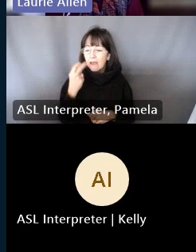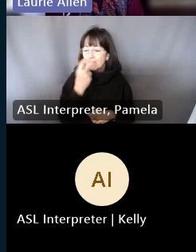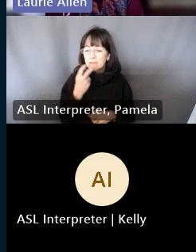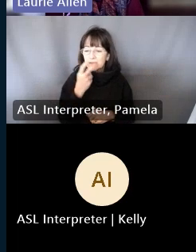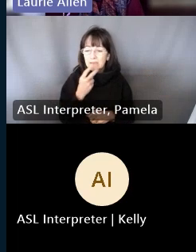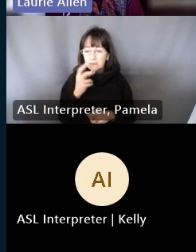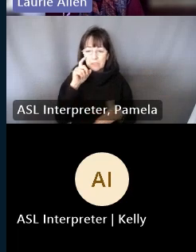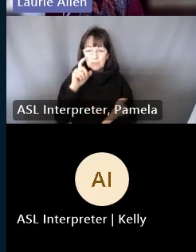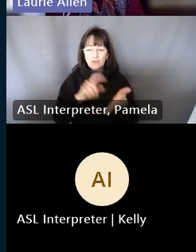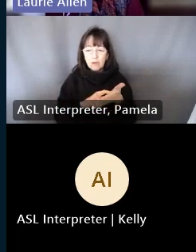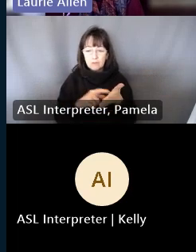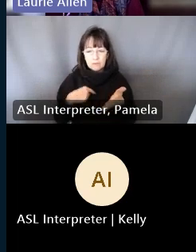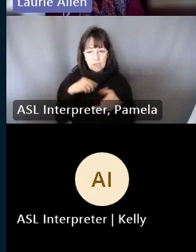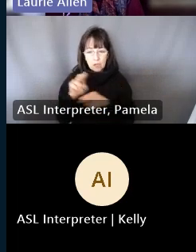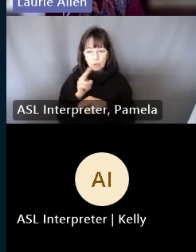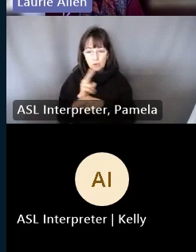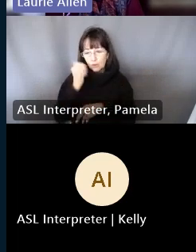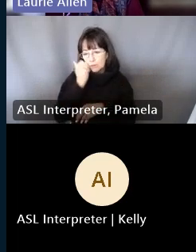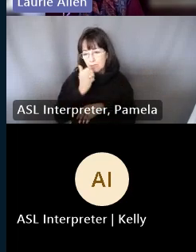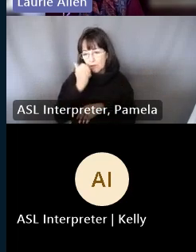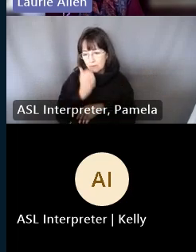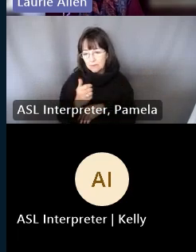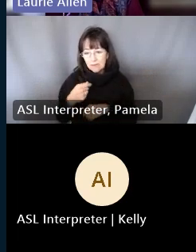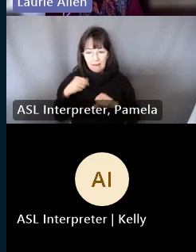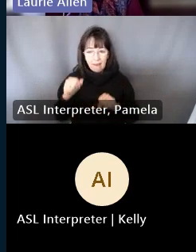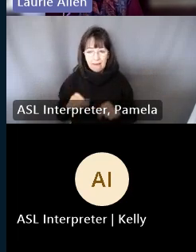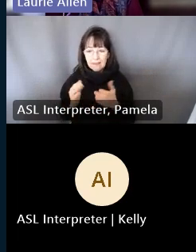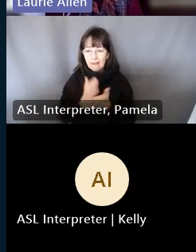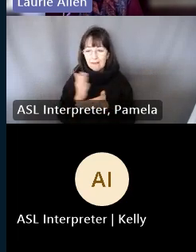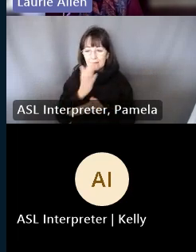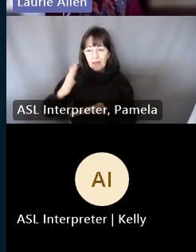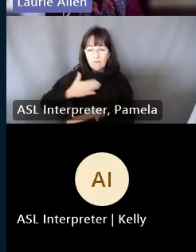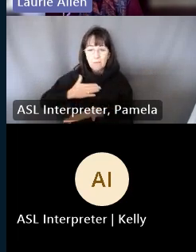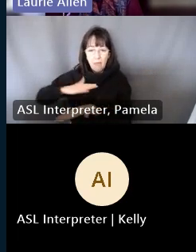It enables me to navigate my laptop using my voice so I can open apps,